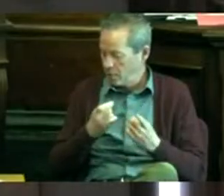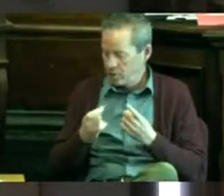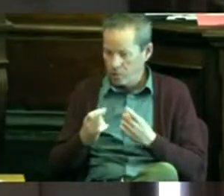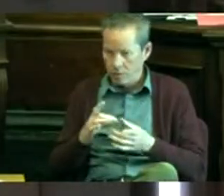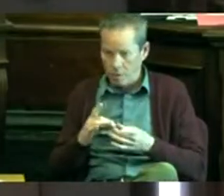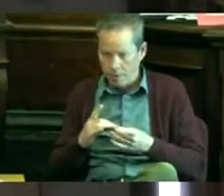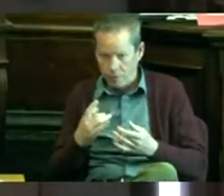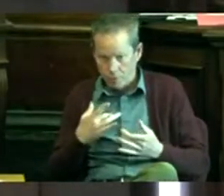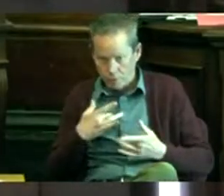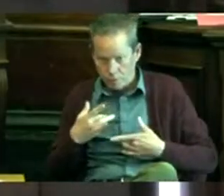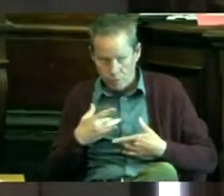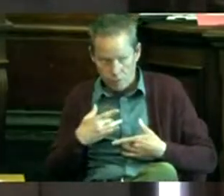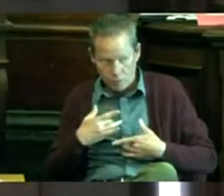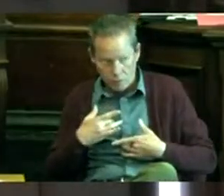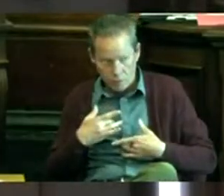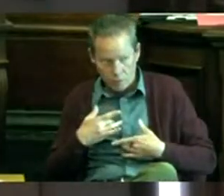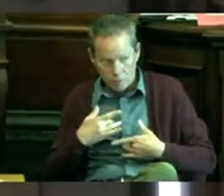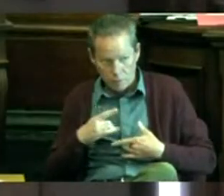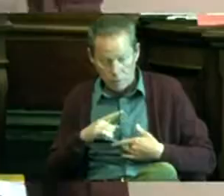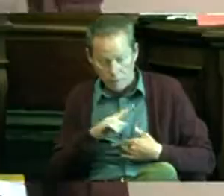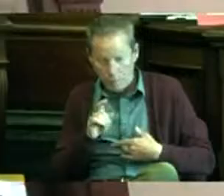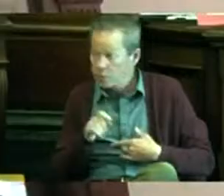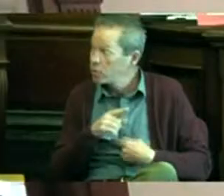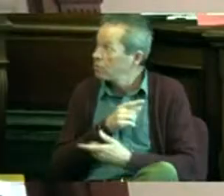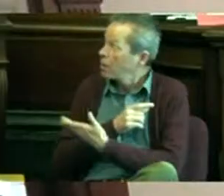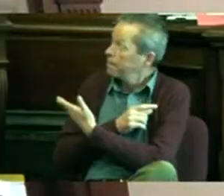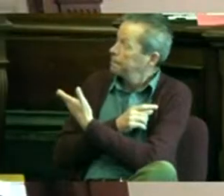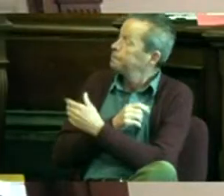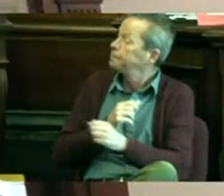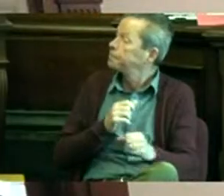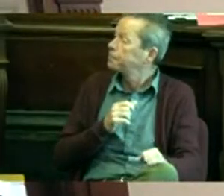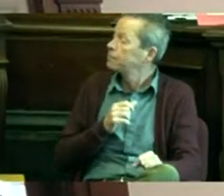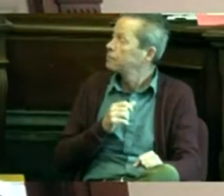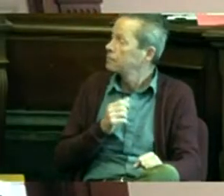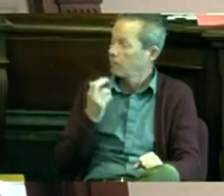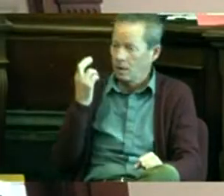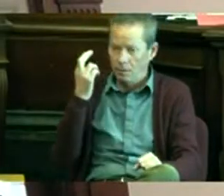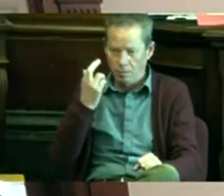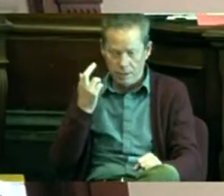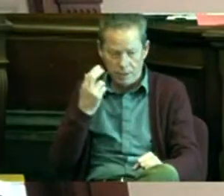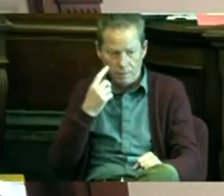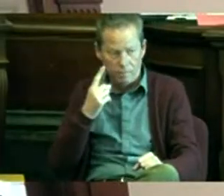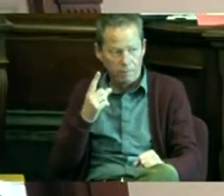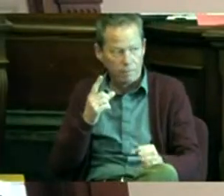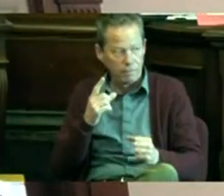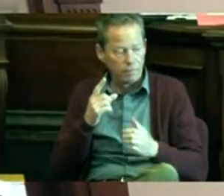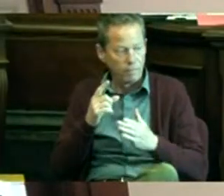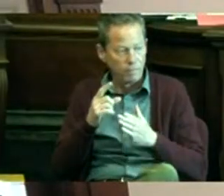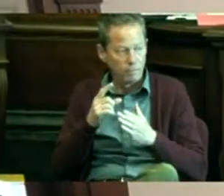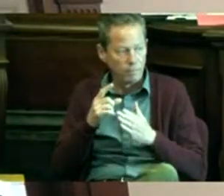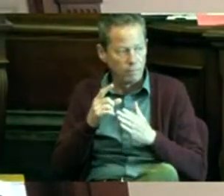resolution approving appointment to the Rochester Civil Service Commission. Any questions,